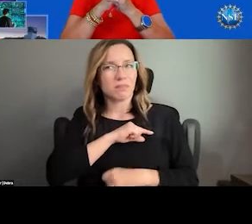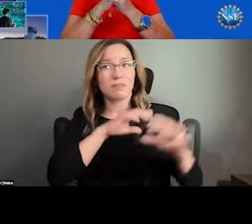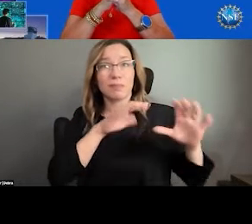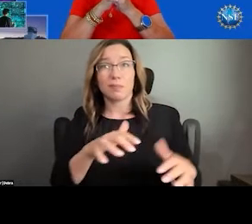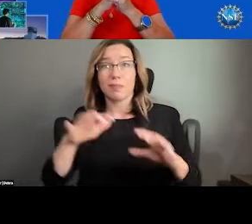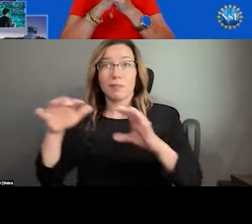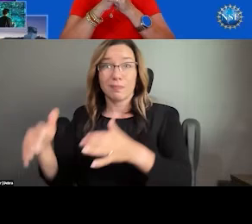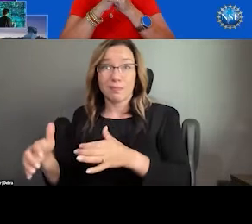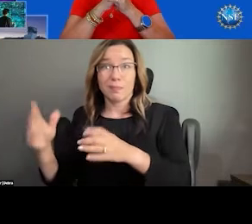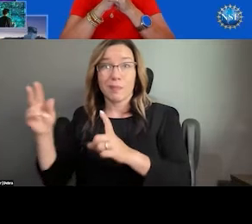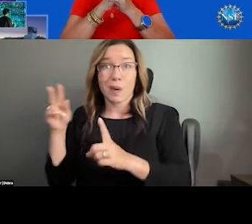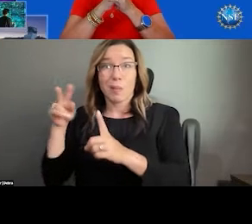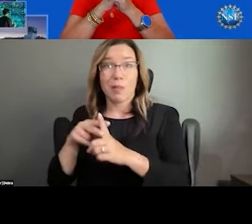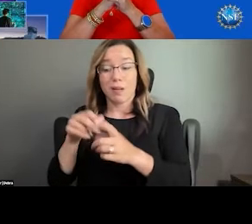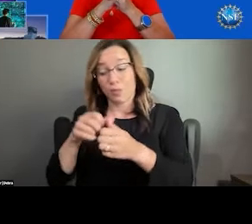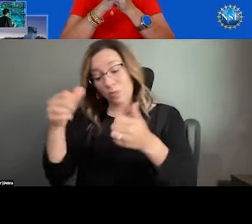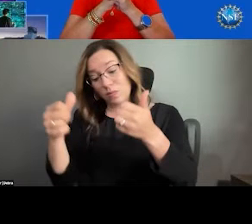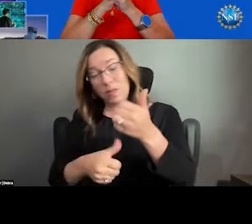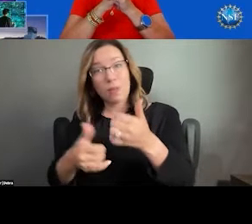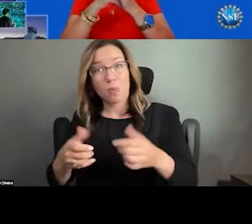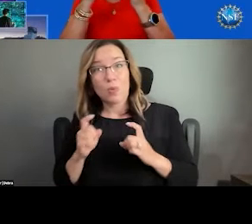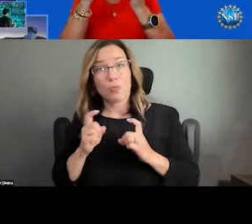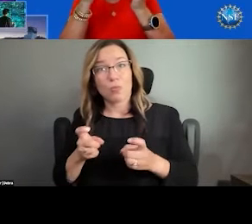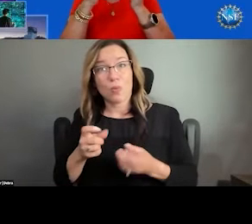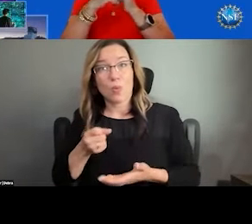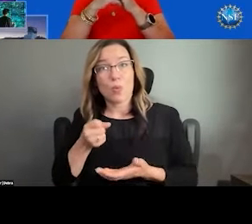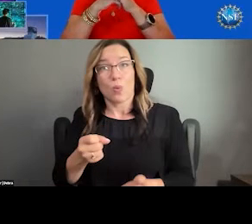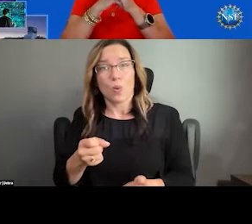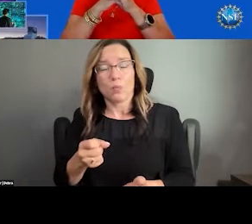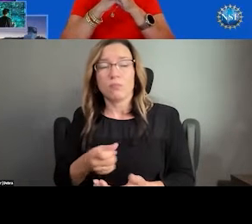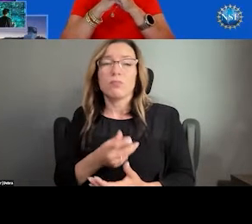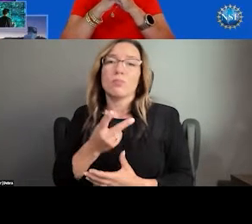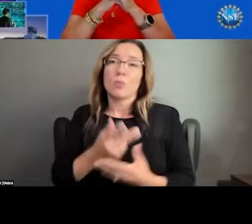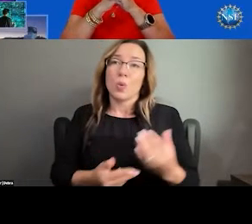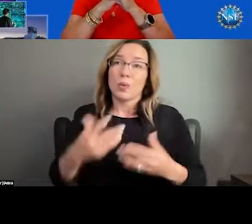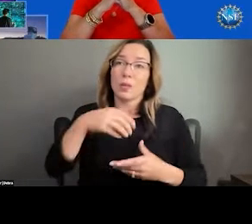also apply to sub awardees, and so both internally and externally.